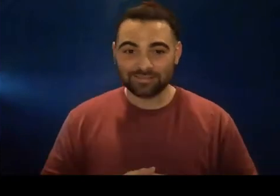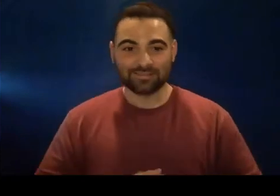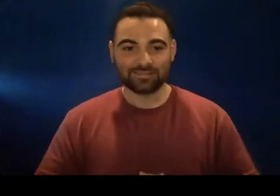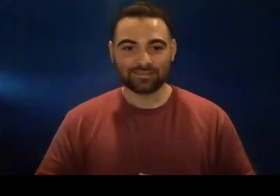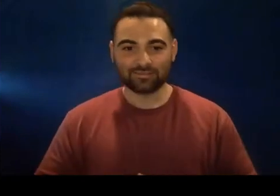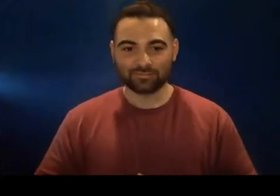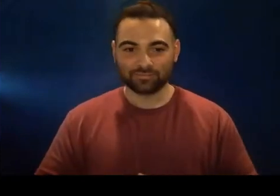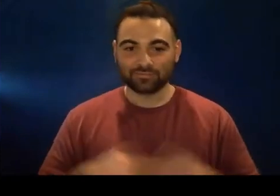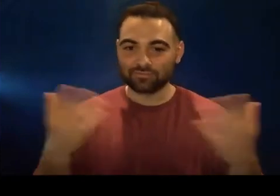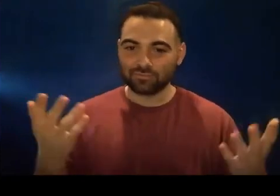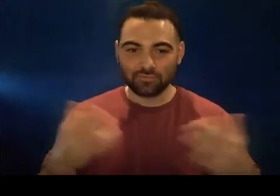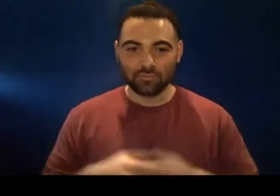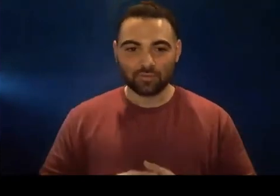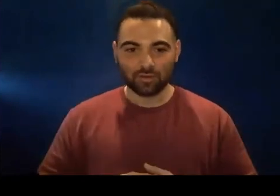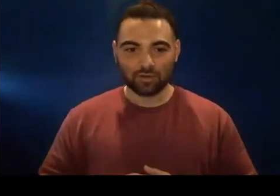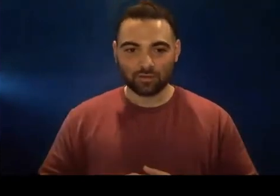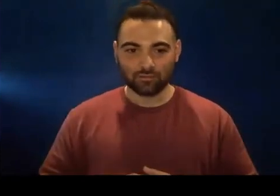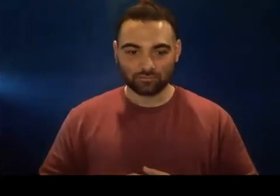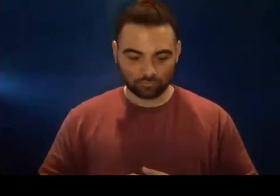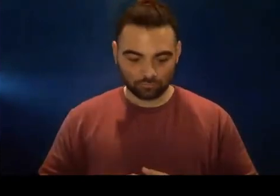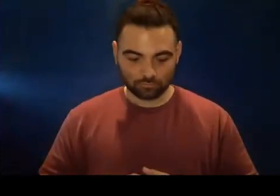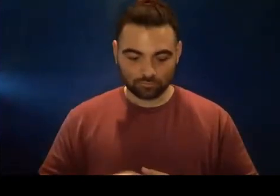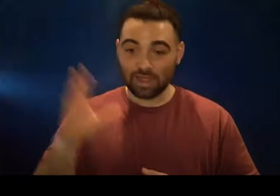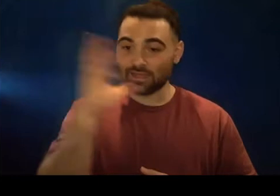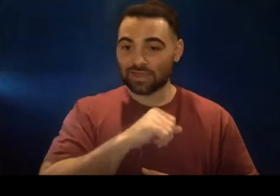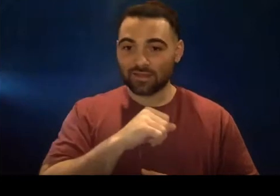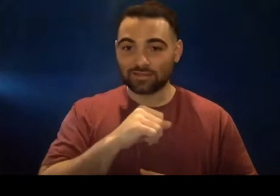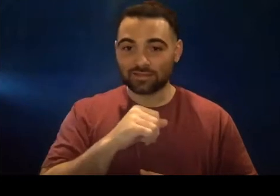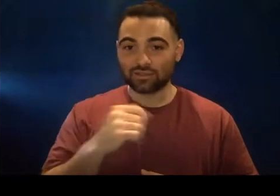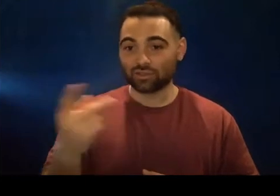Well, I mean, I guess, Gearóid and I knew each other